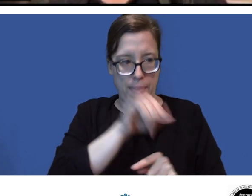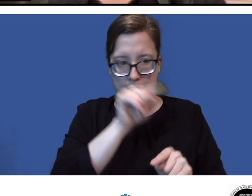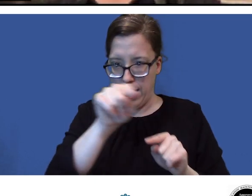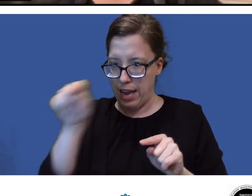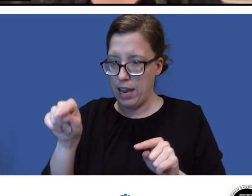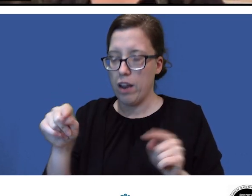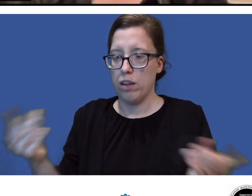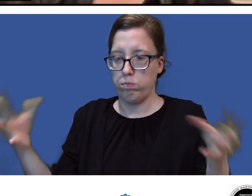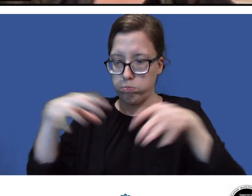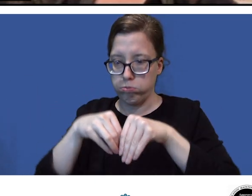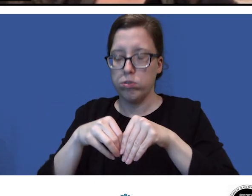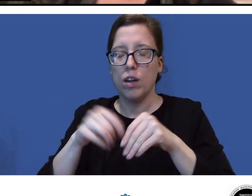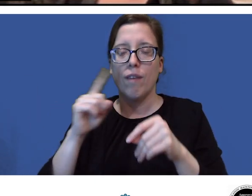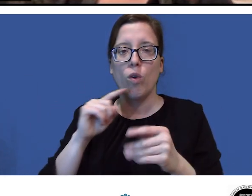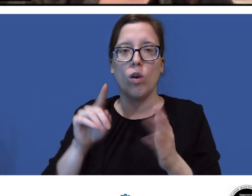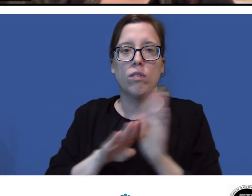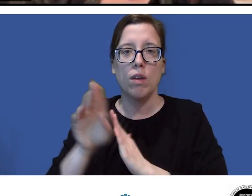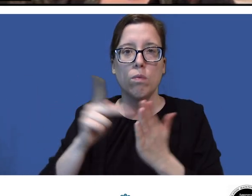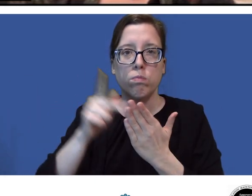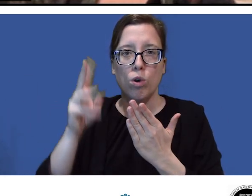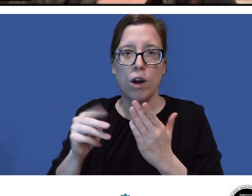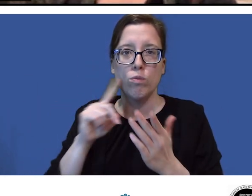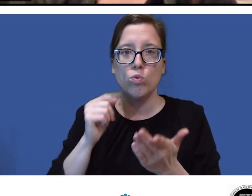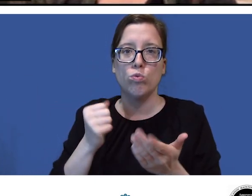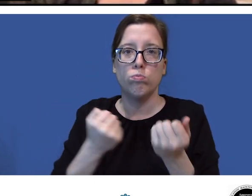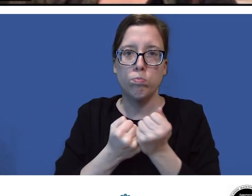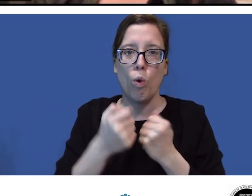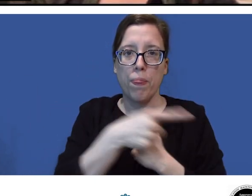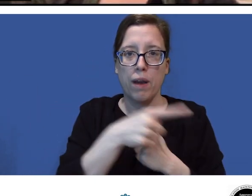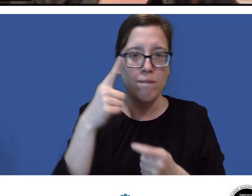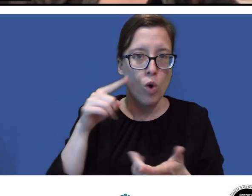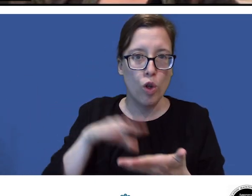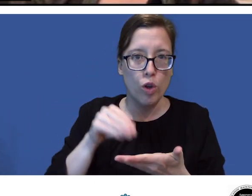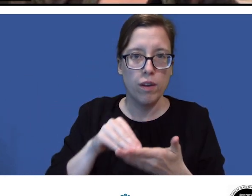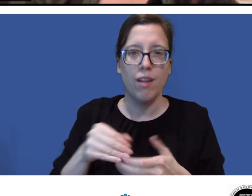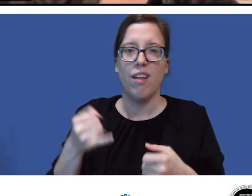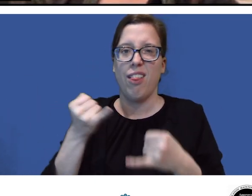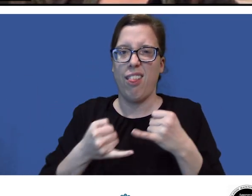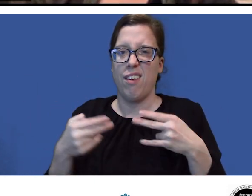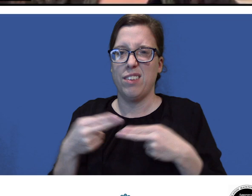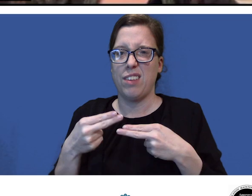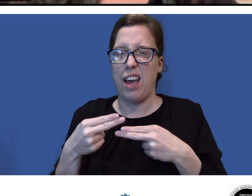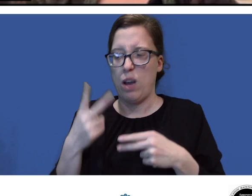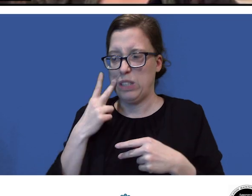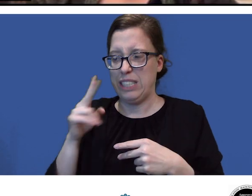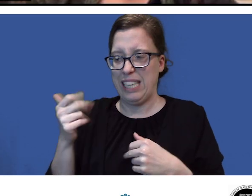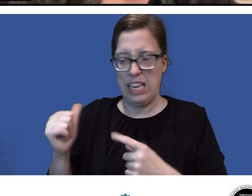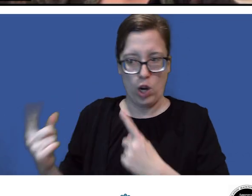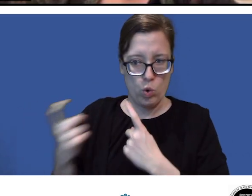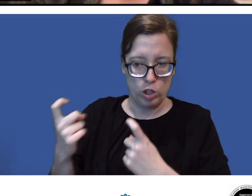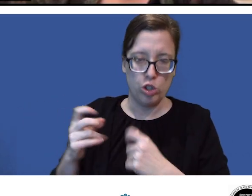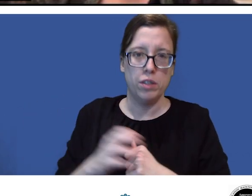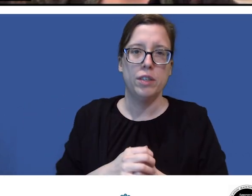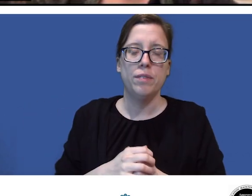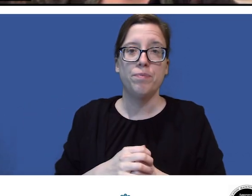Last slide, and we'll have some questions. Kids will also demonstrate inconsistent responses